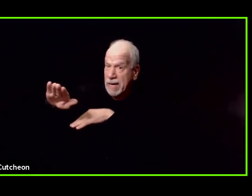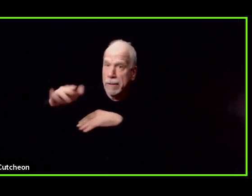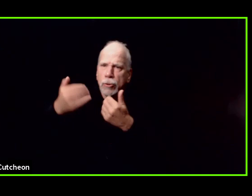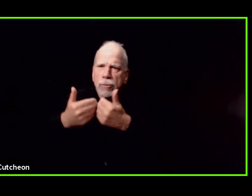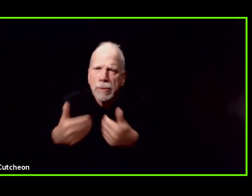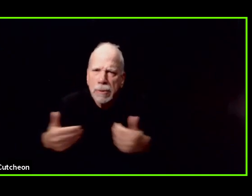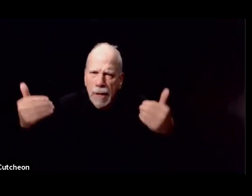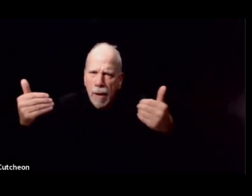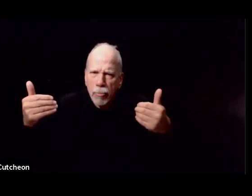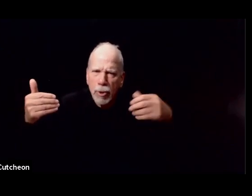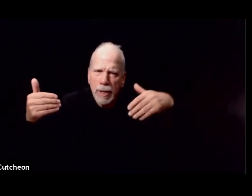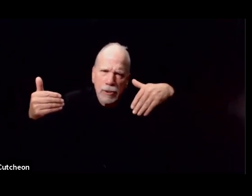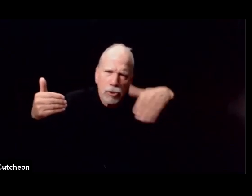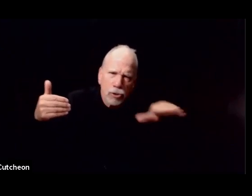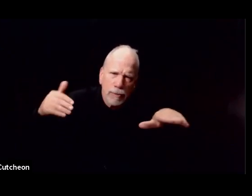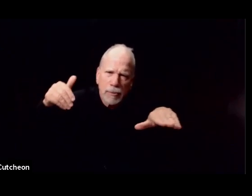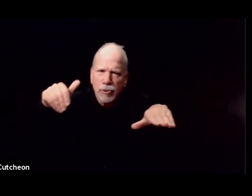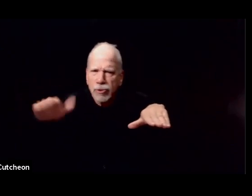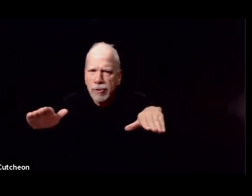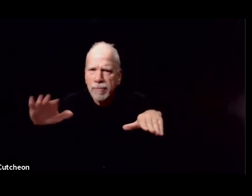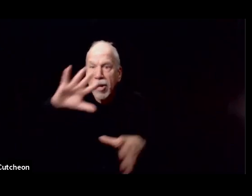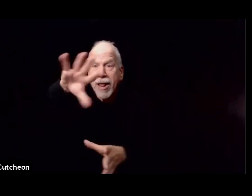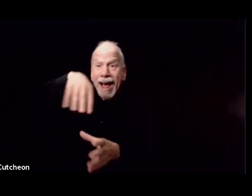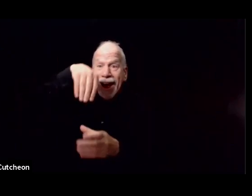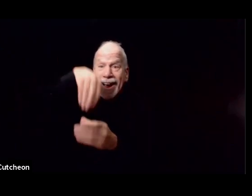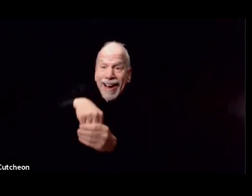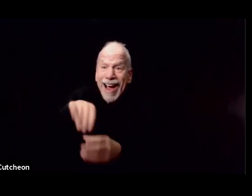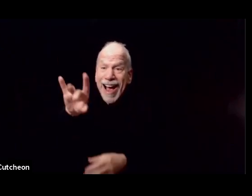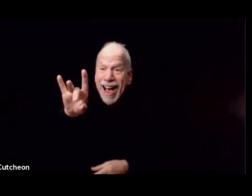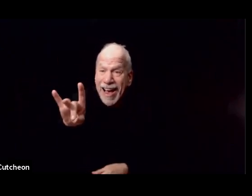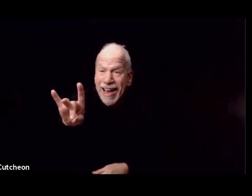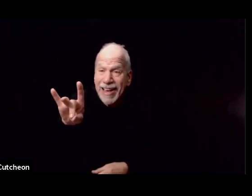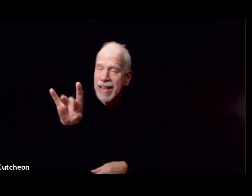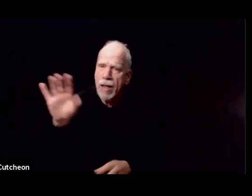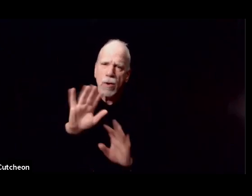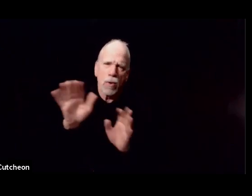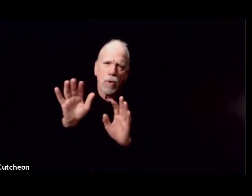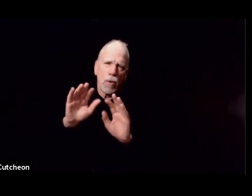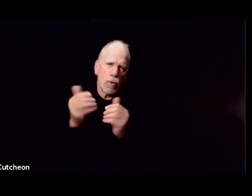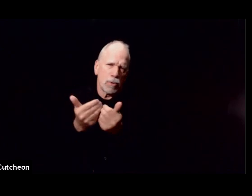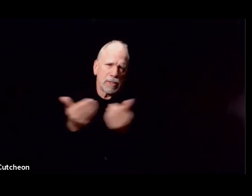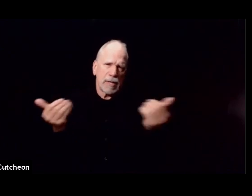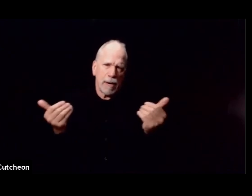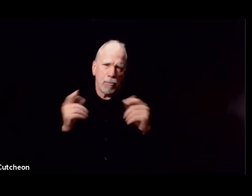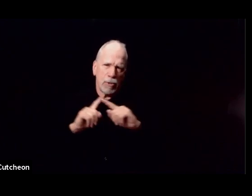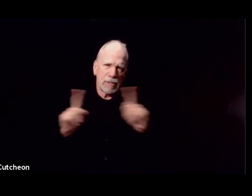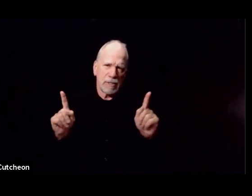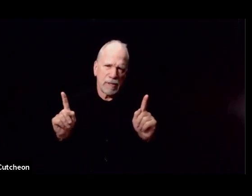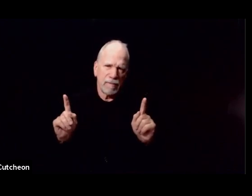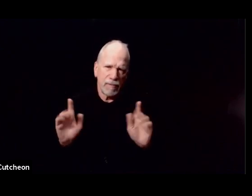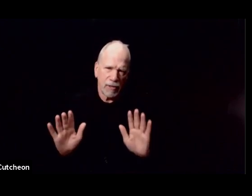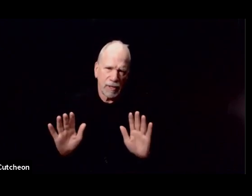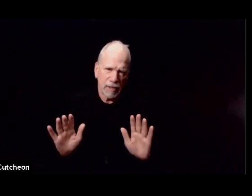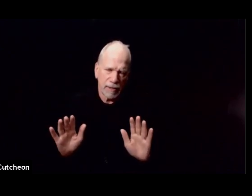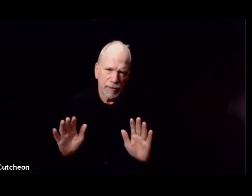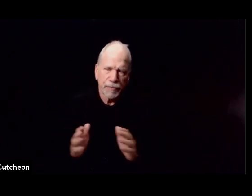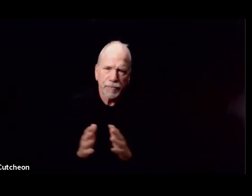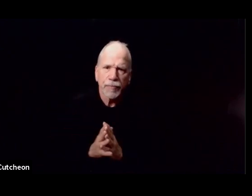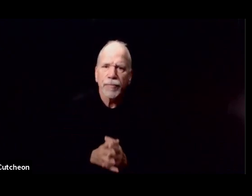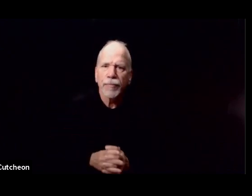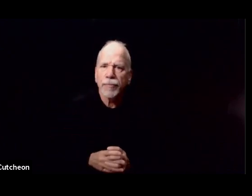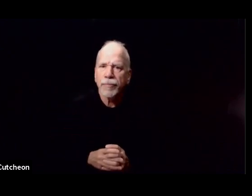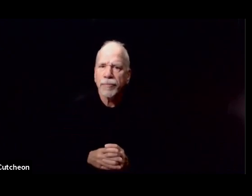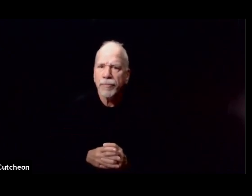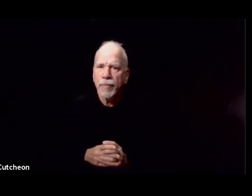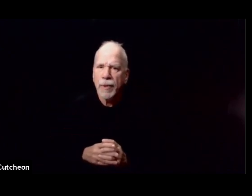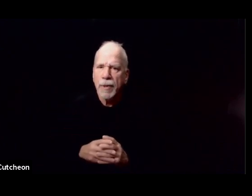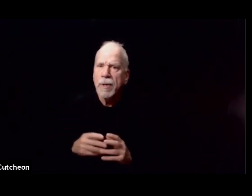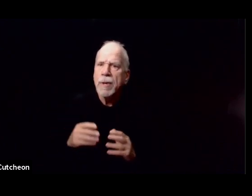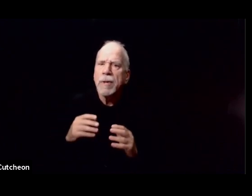I wanted to give an update on the multi-system inflammatory syndrome in children also known